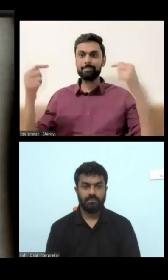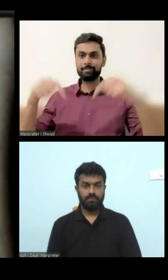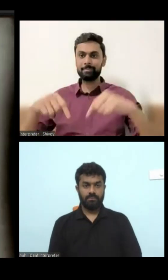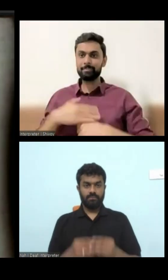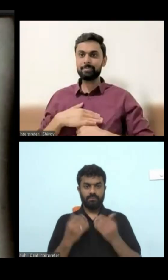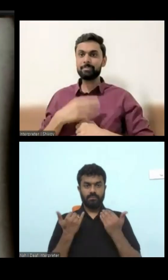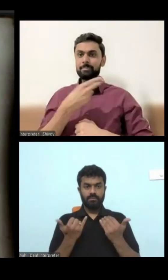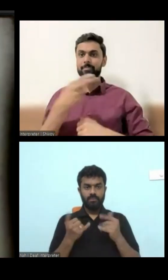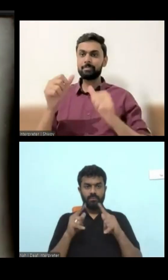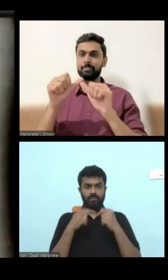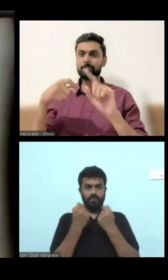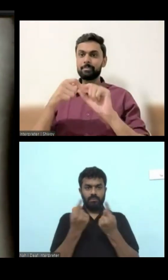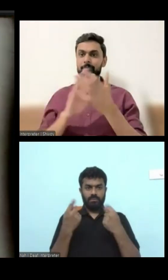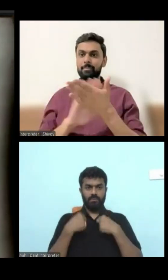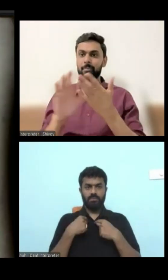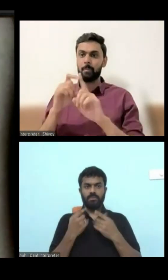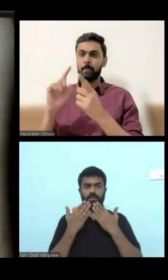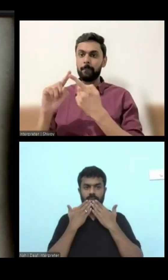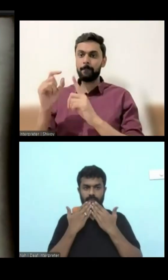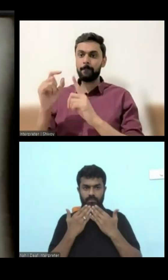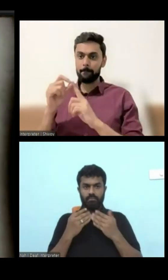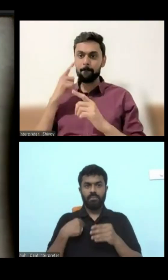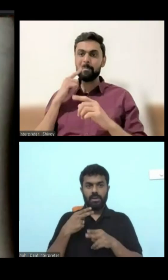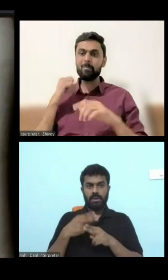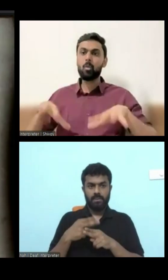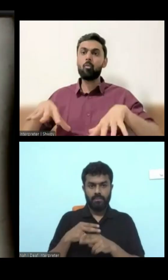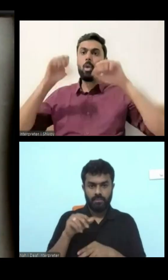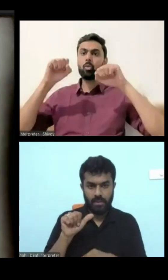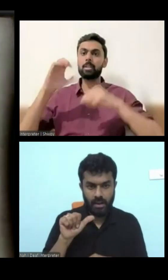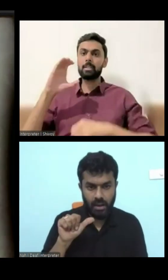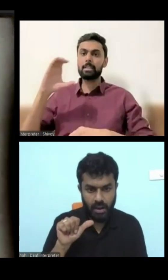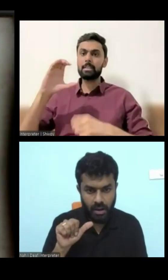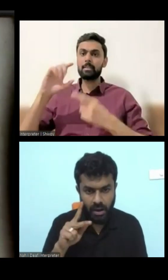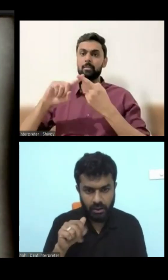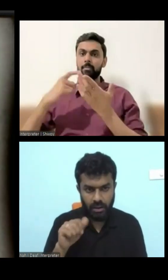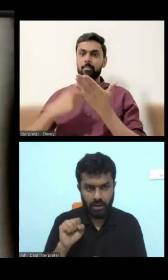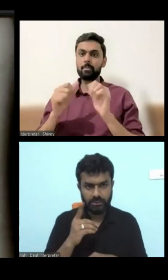And the founder and CEO of SaralX. So, like the short answer to your question is yes.